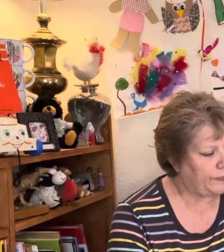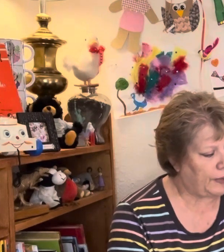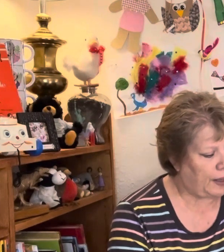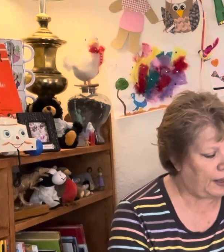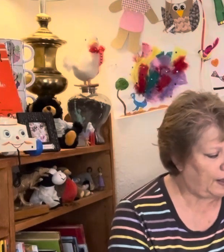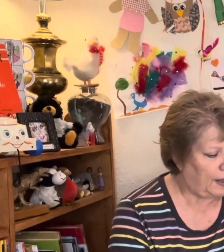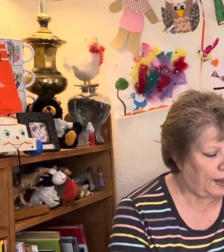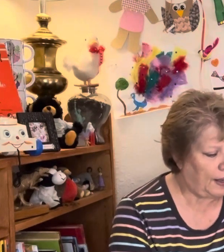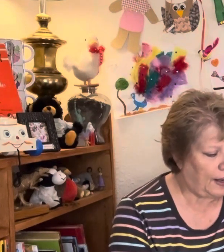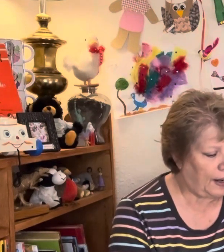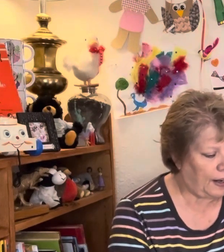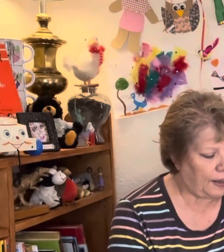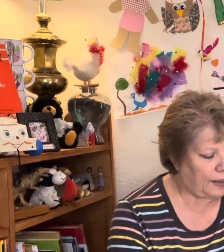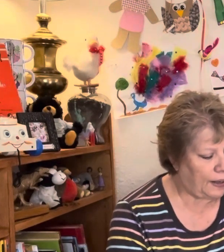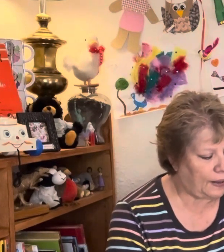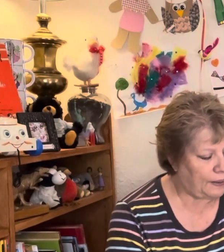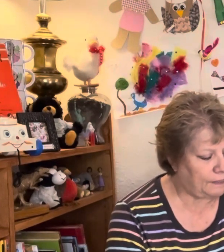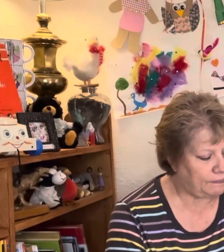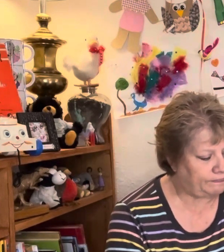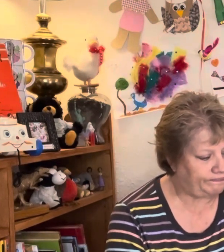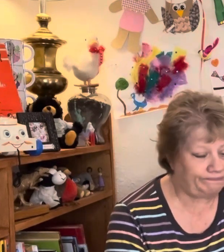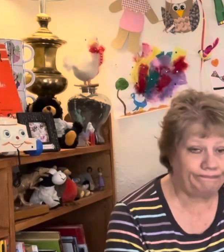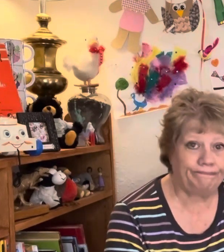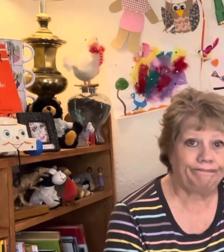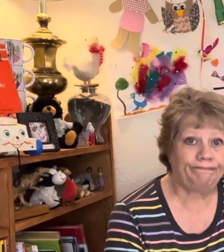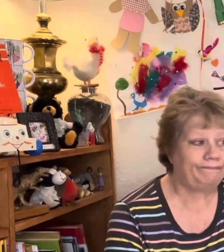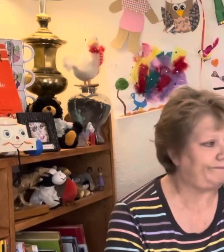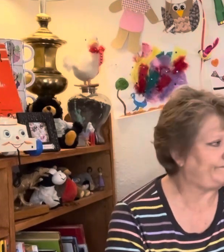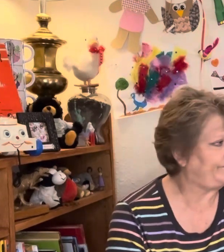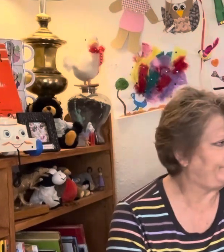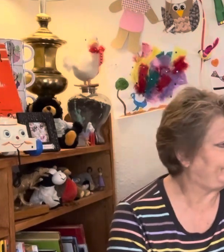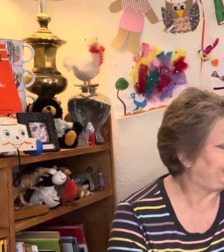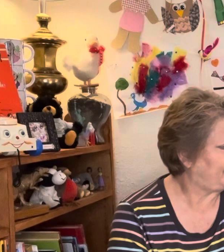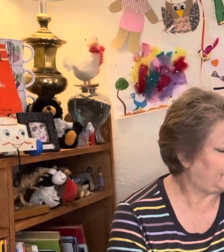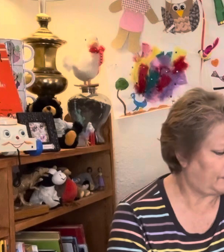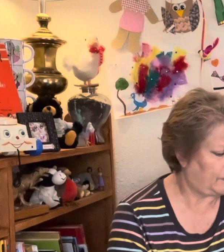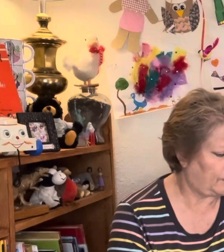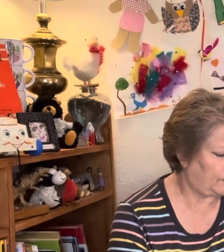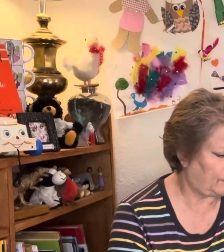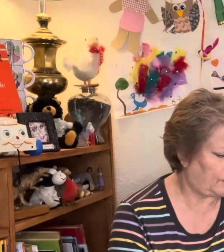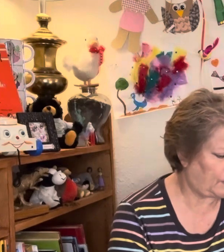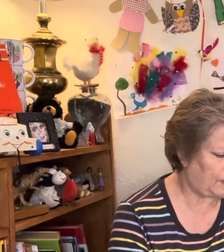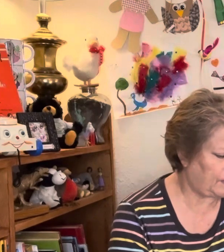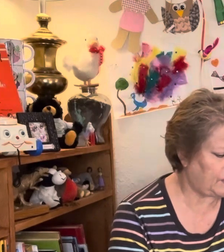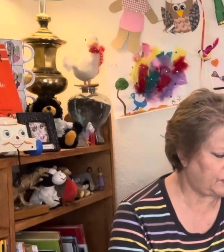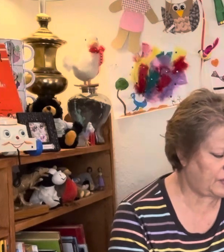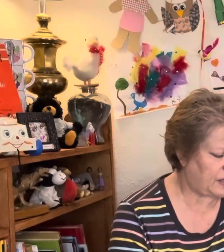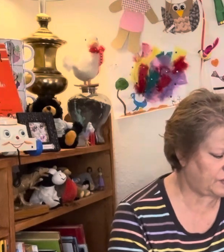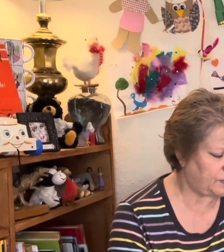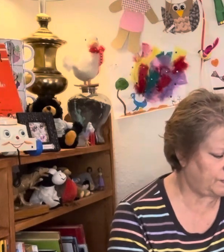Well, that's good advice. I would have painted around it. BARB: You can do that too.